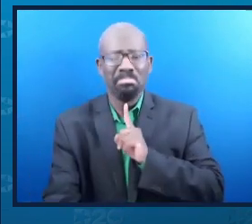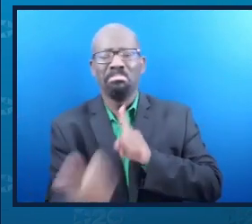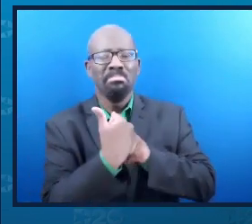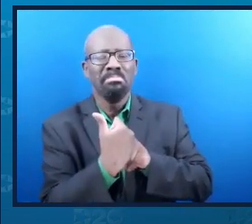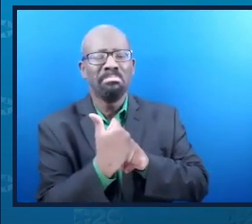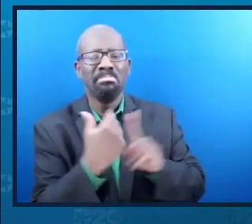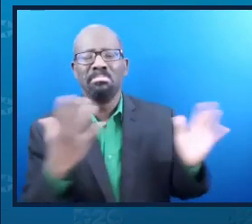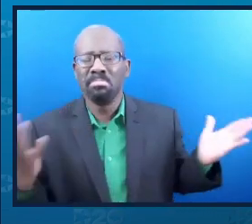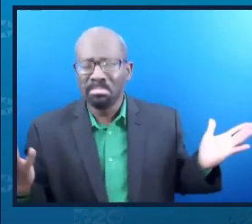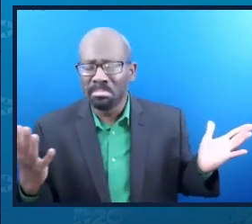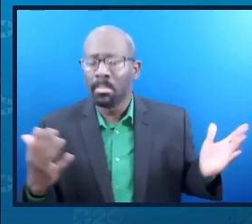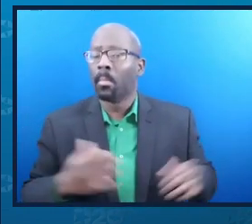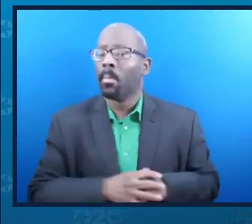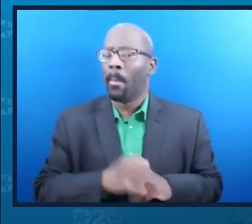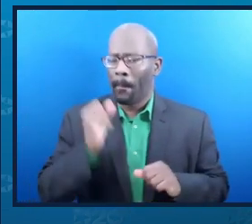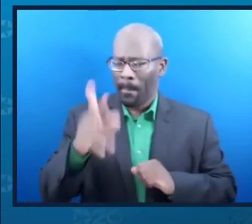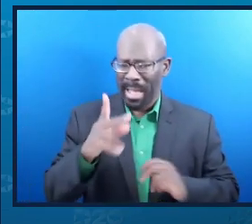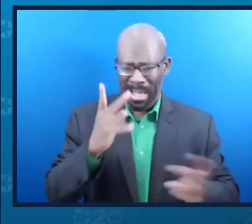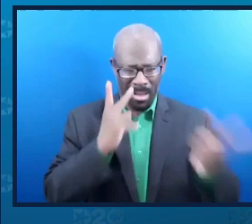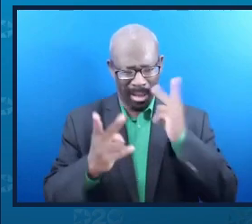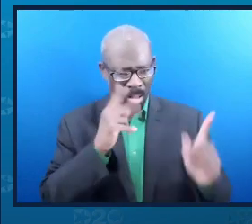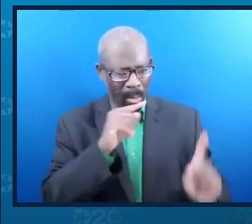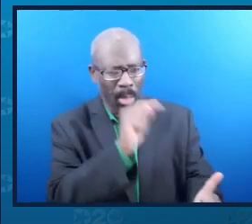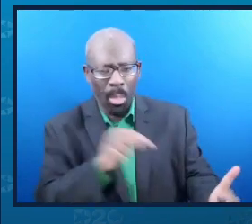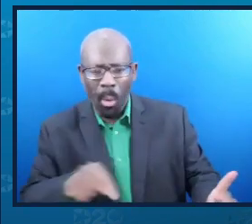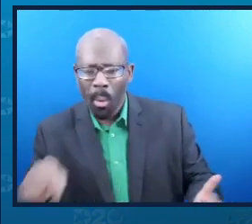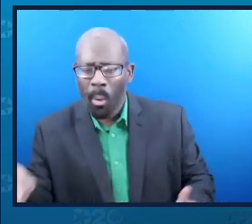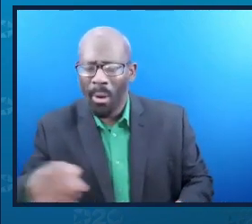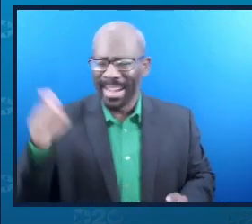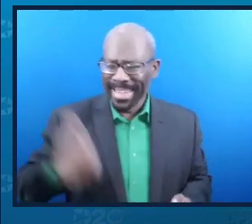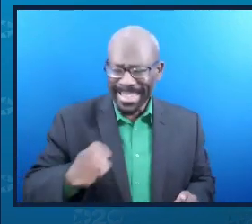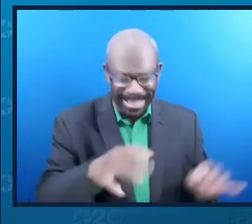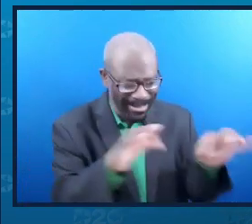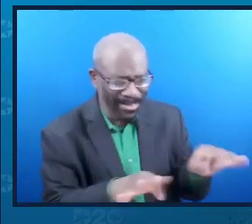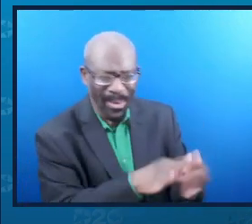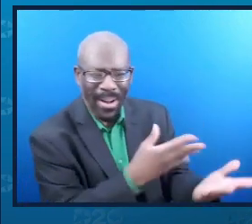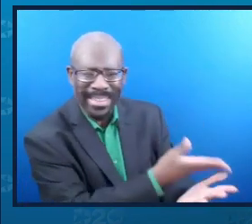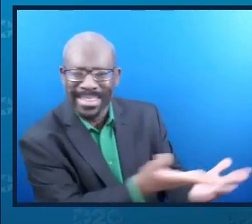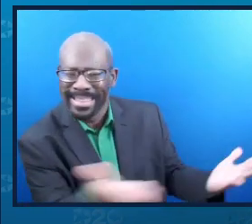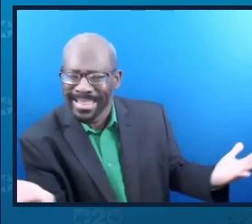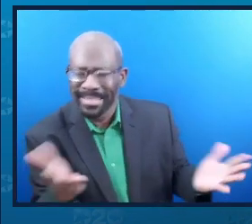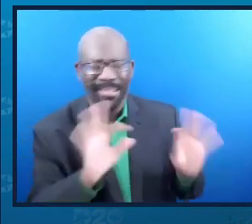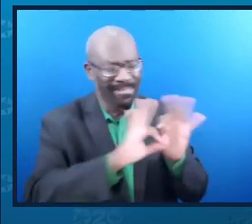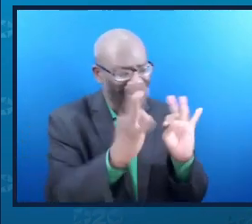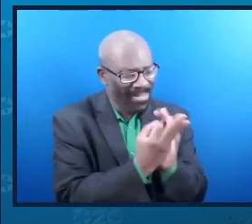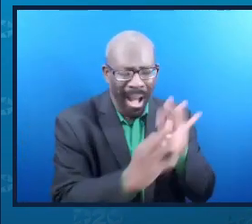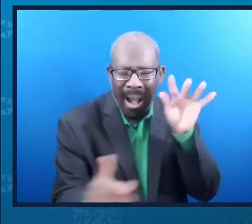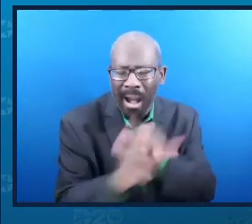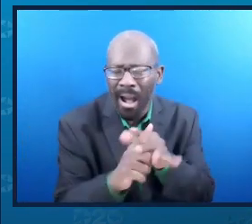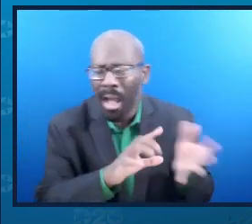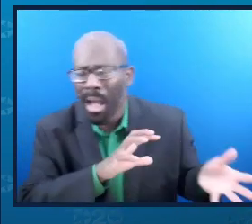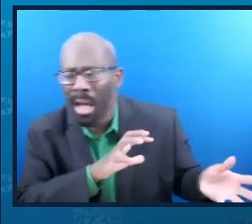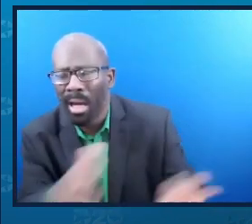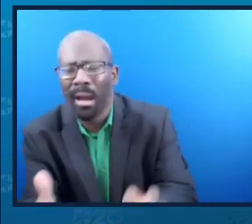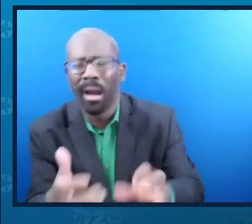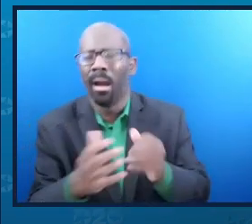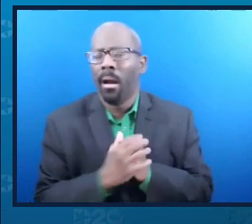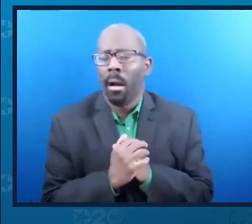PER OR A PROTESTER CALLING FOR JUSTICE OR A FAMILY WIPED OUT BY